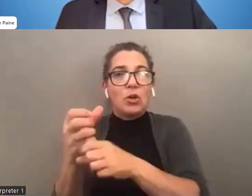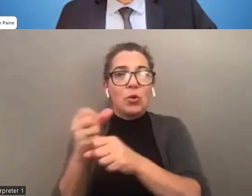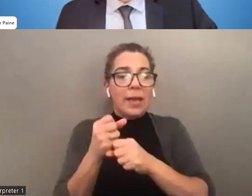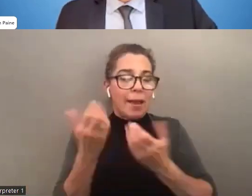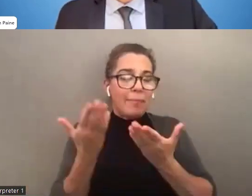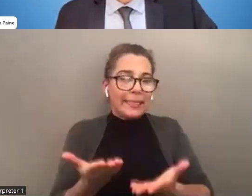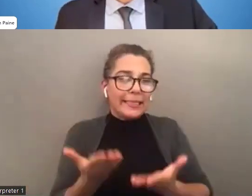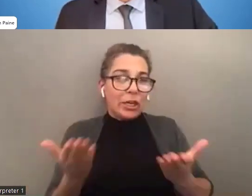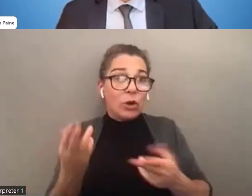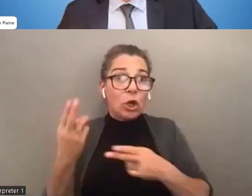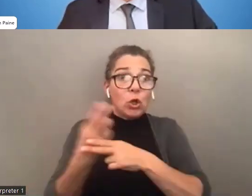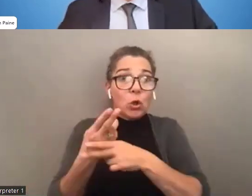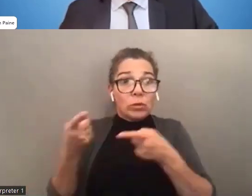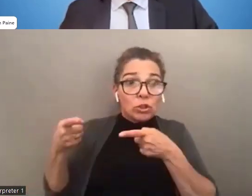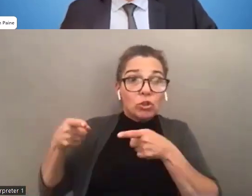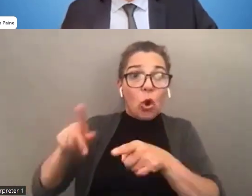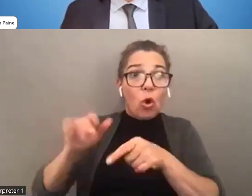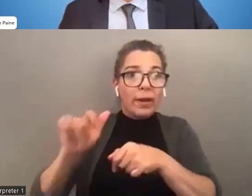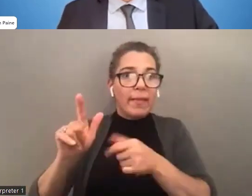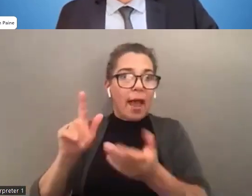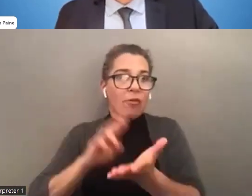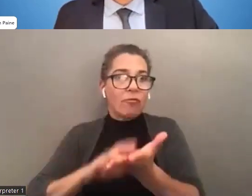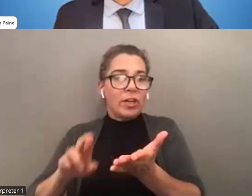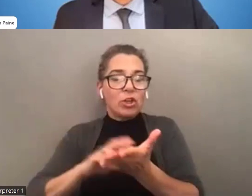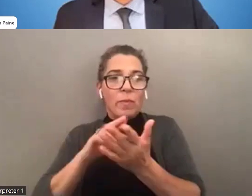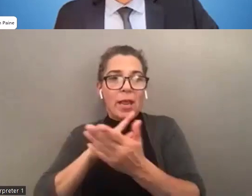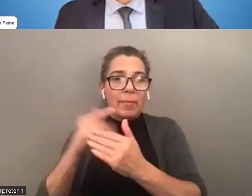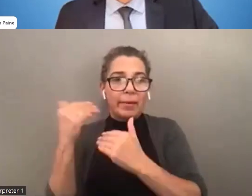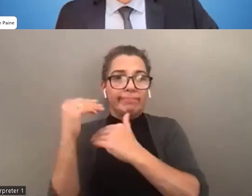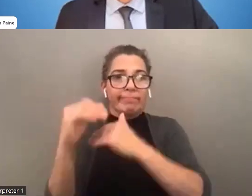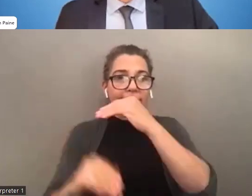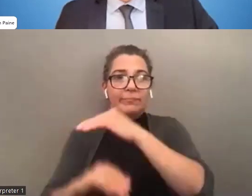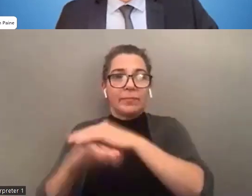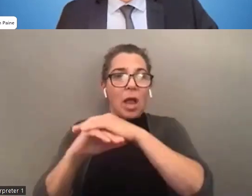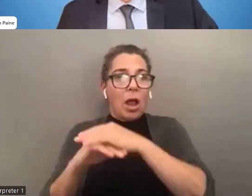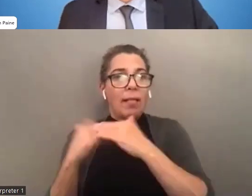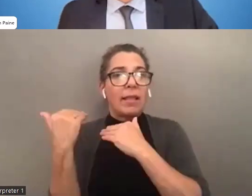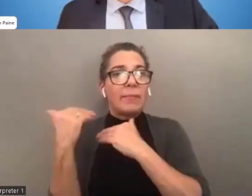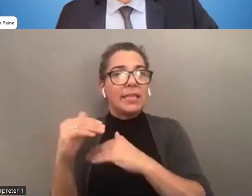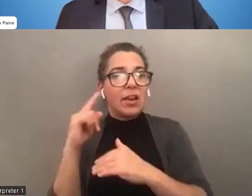used in research that may impose limitations on sort of subsequent use of data.